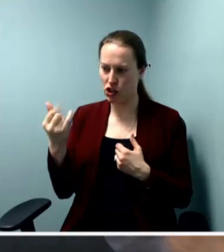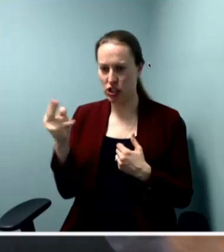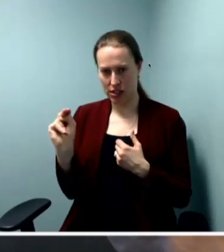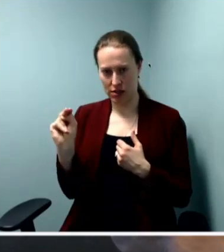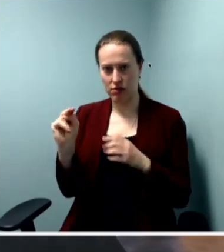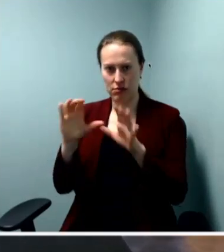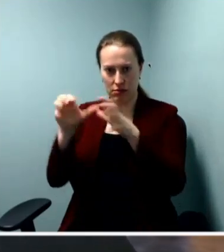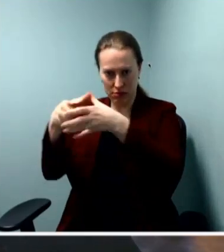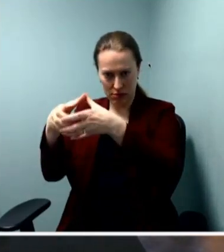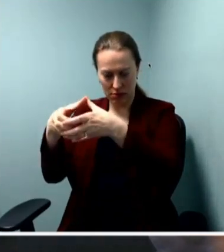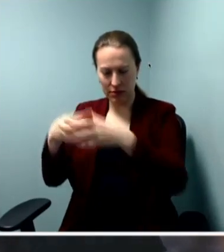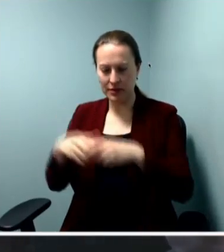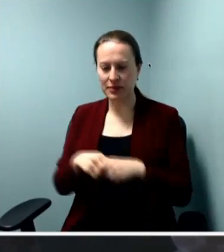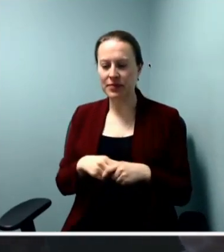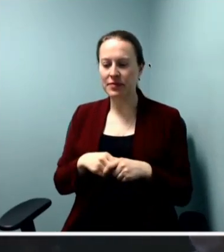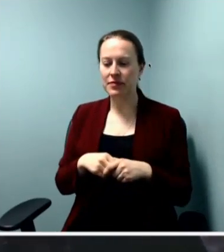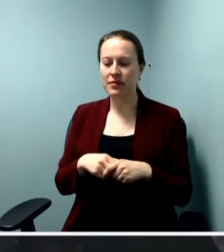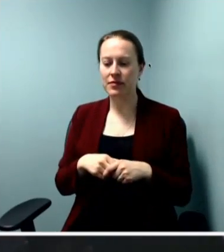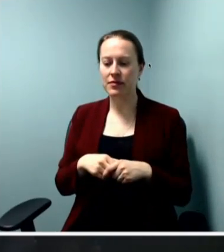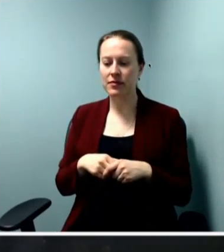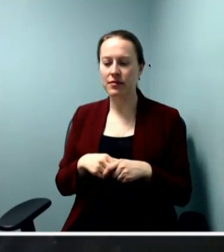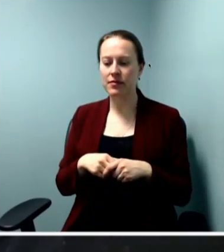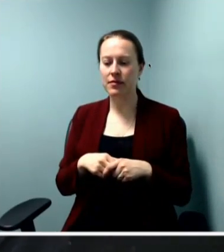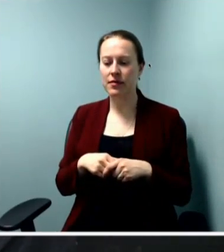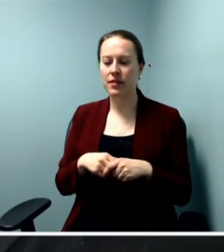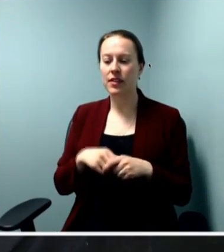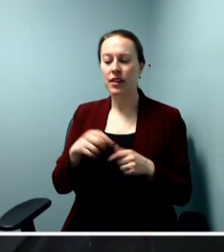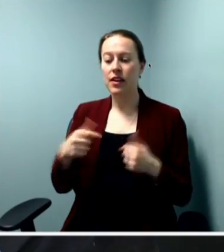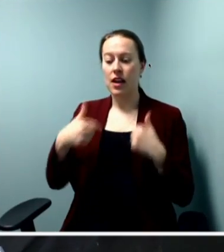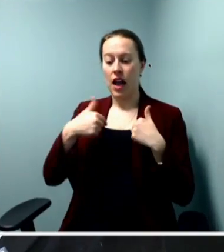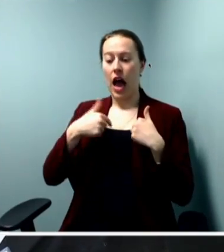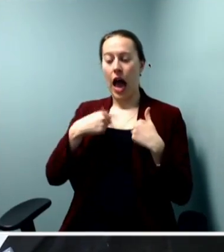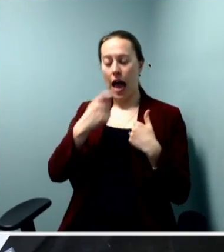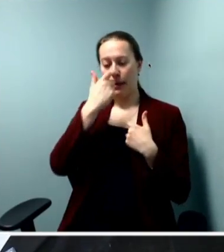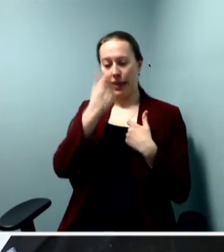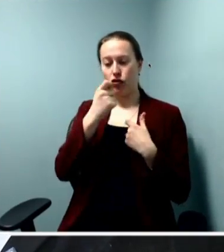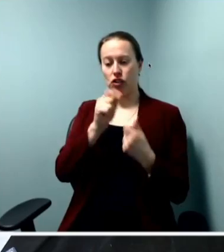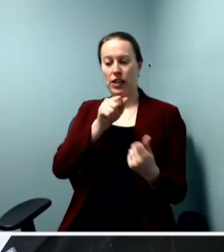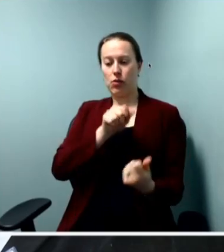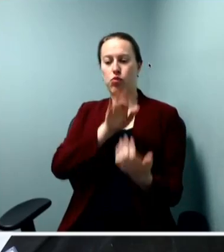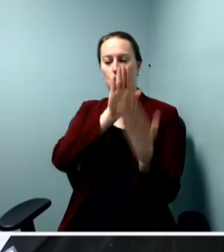I'm always interested in approach-- how we approach the art of teaching,